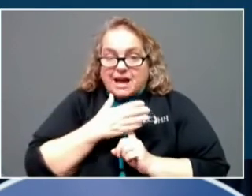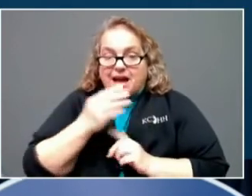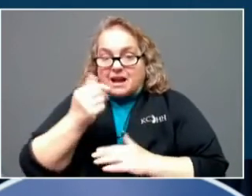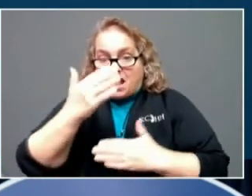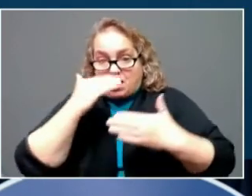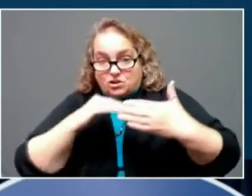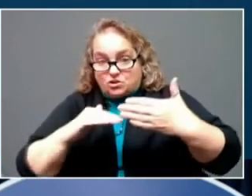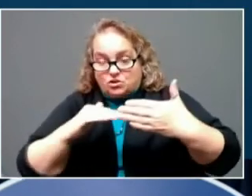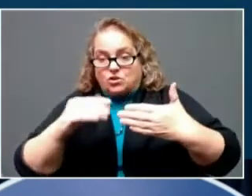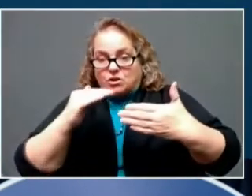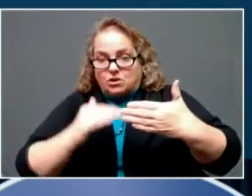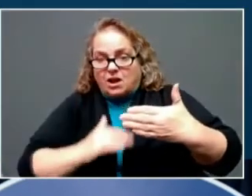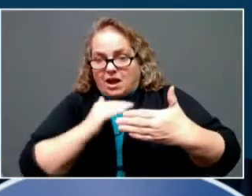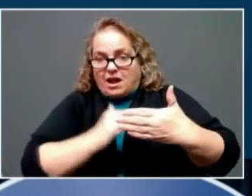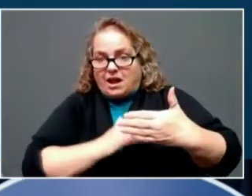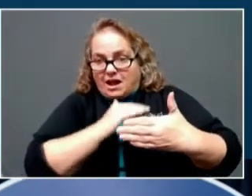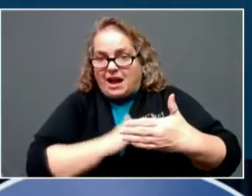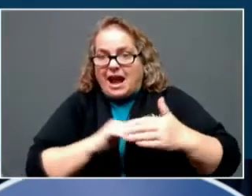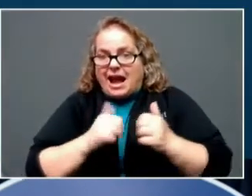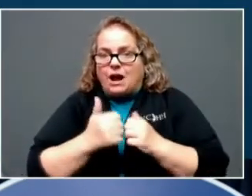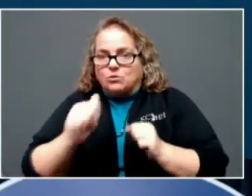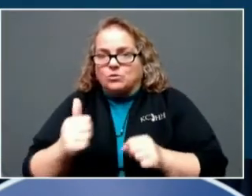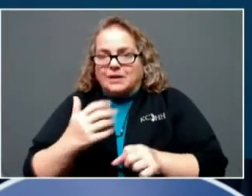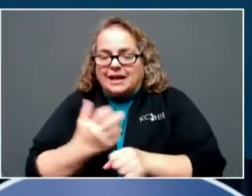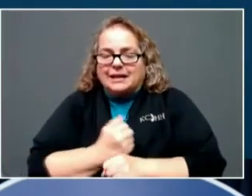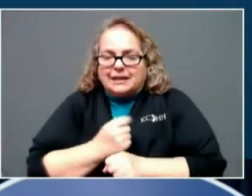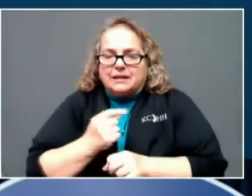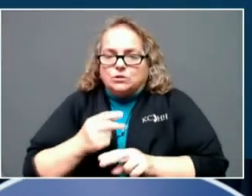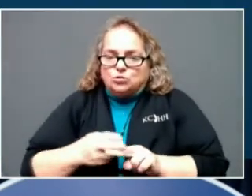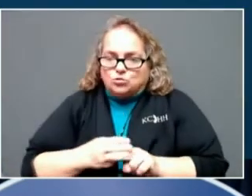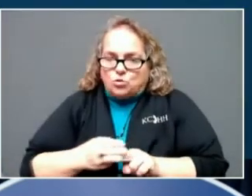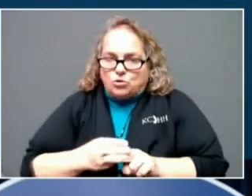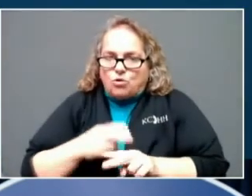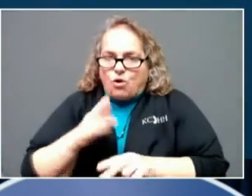to be shorter on that infographic. So we'll have that posted on the website here today.